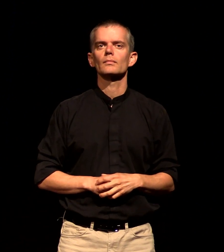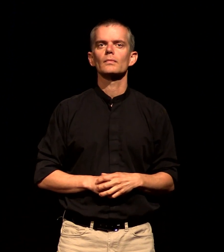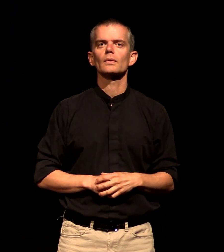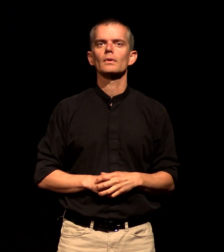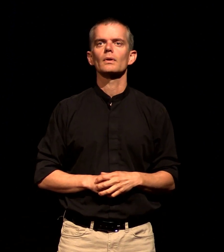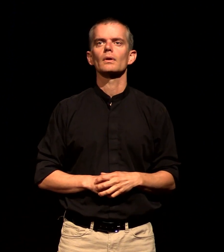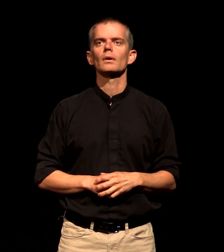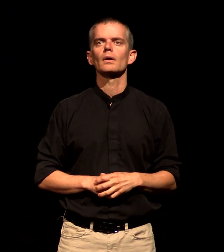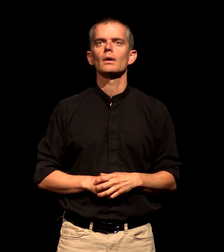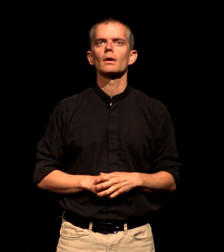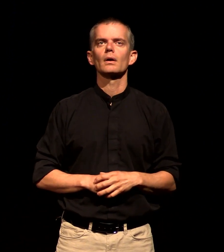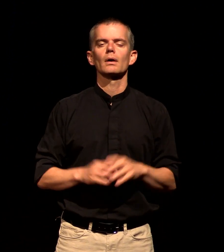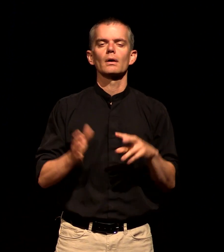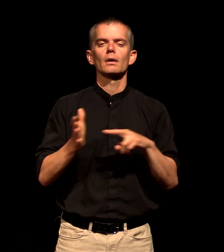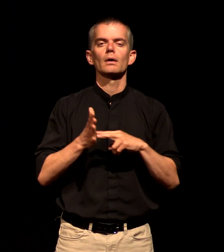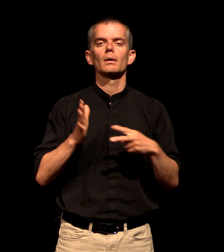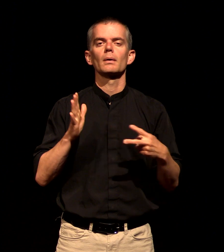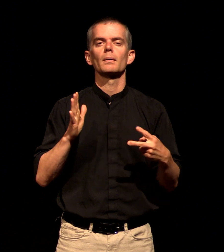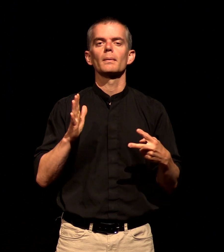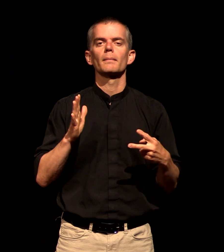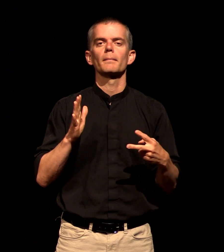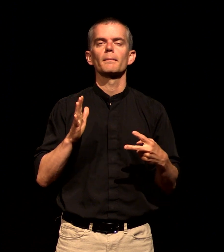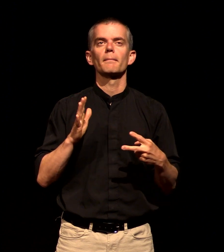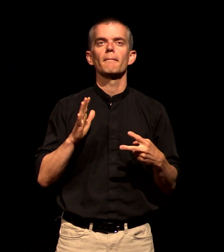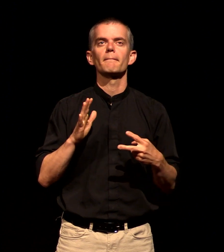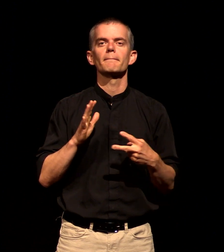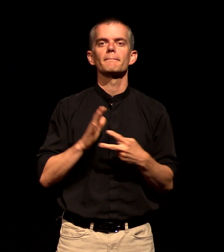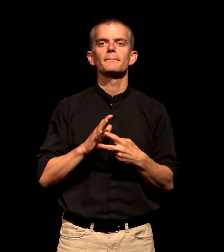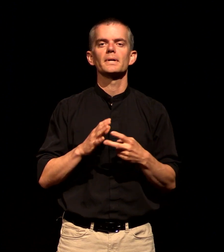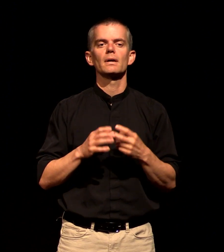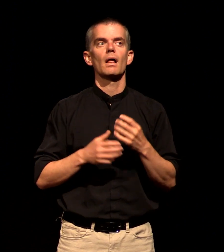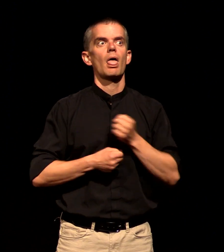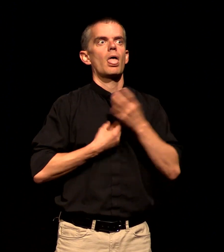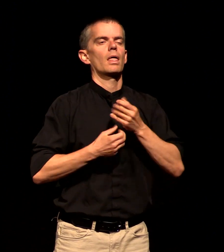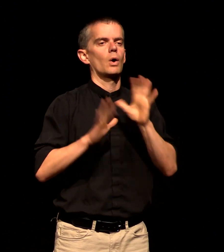though if we're honest, that's maybe what most of us want.